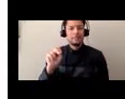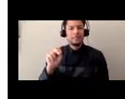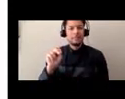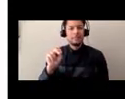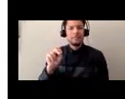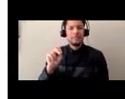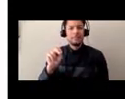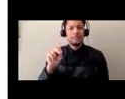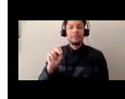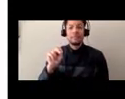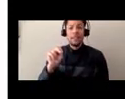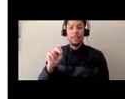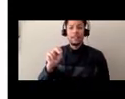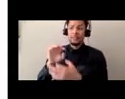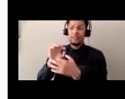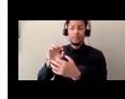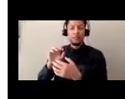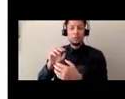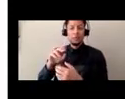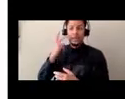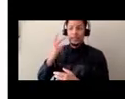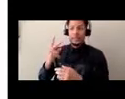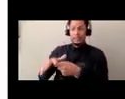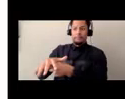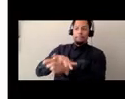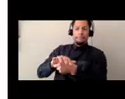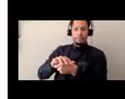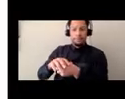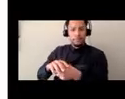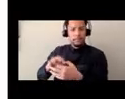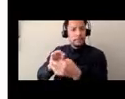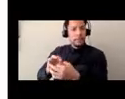There are many definitions of equity.